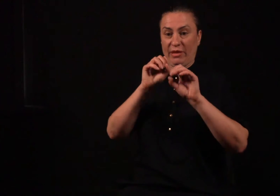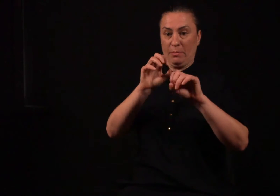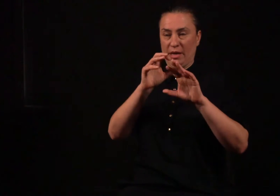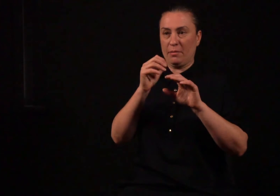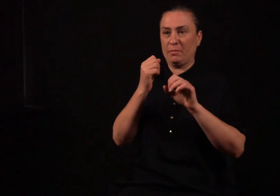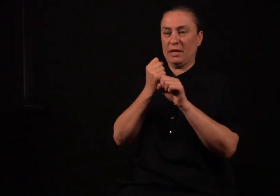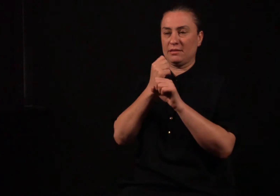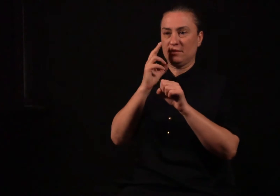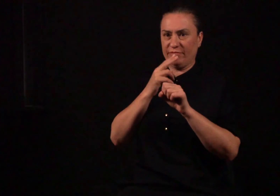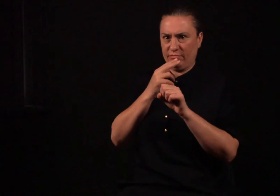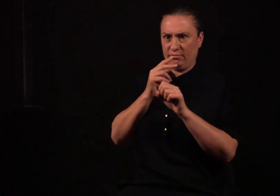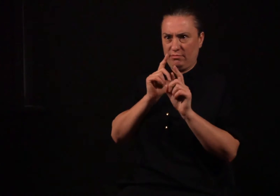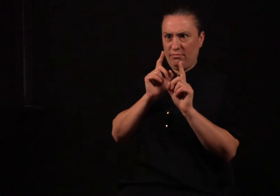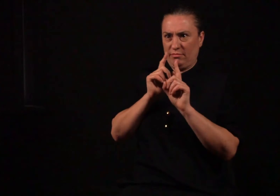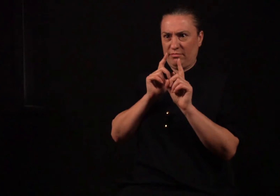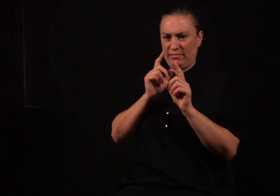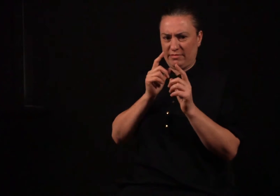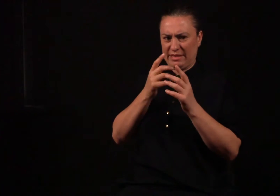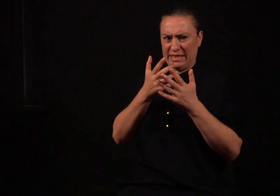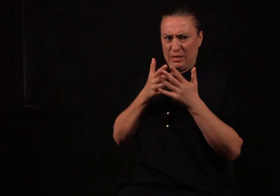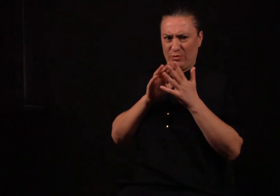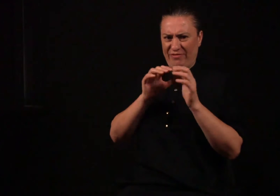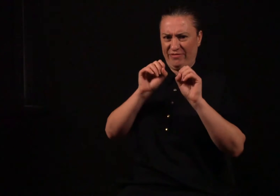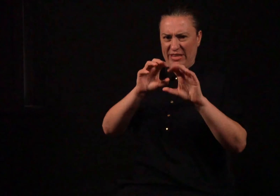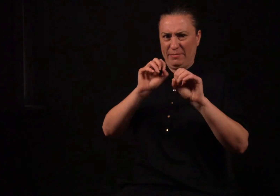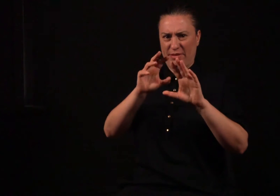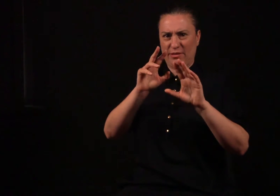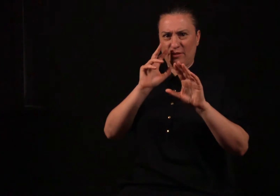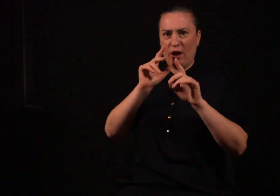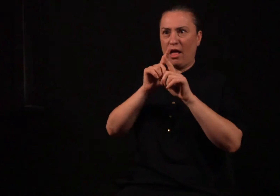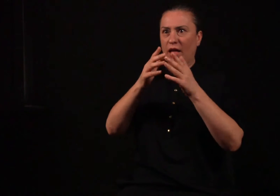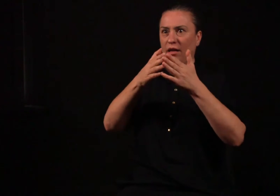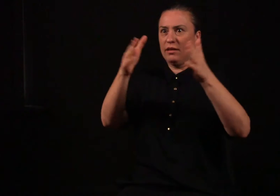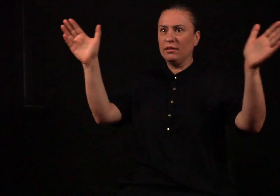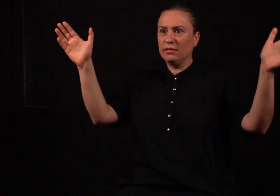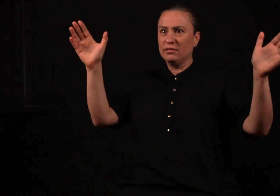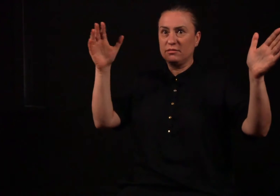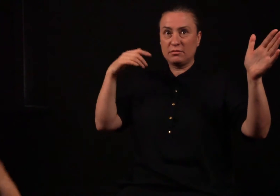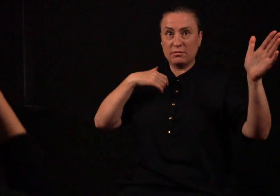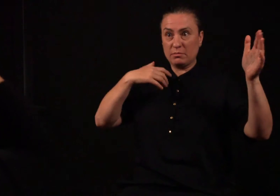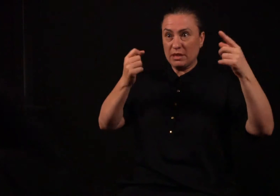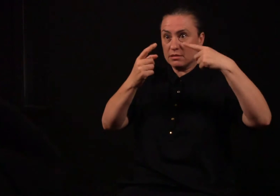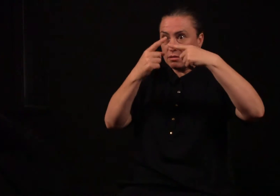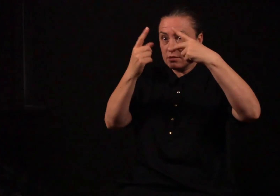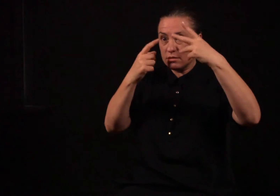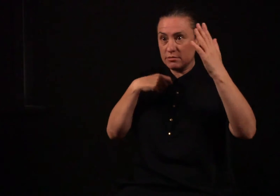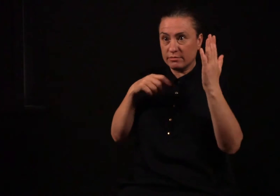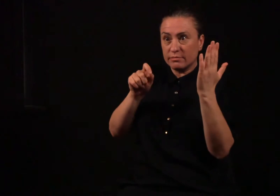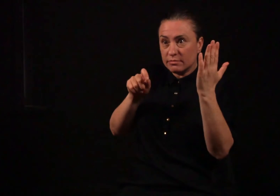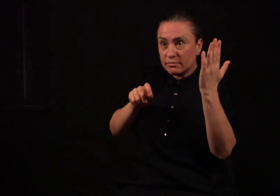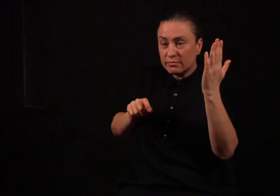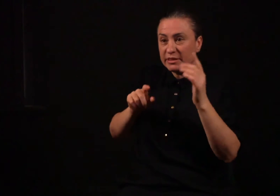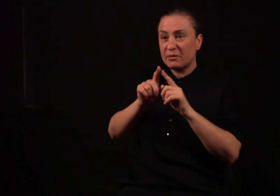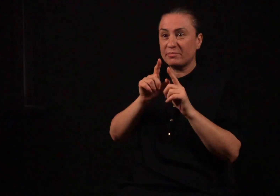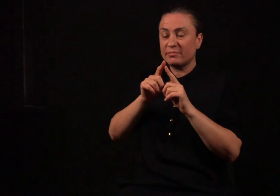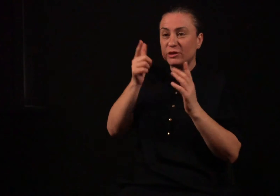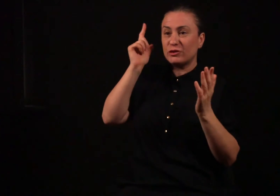It's important to know that feedback doesn't just look like a teacher writing marks about your interpreting work.